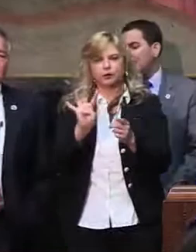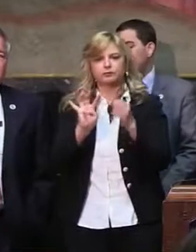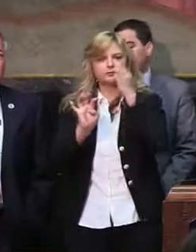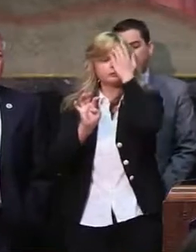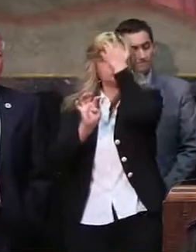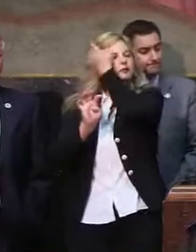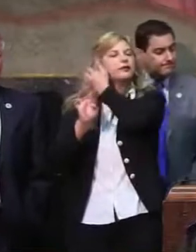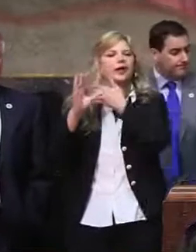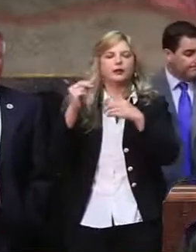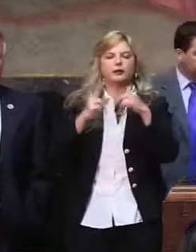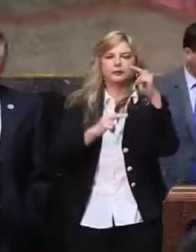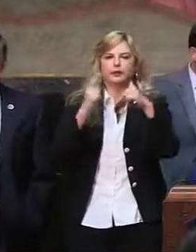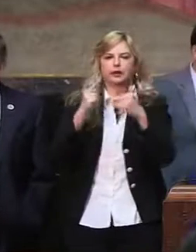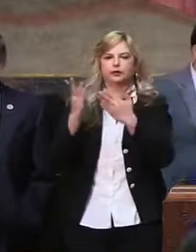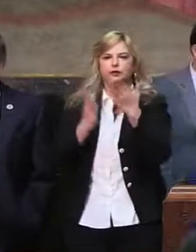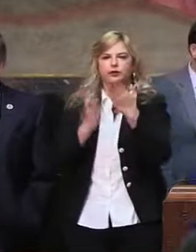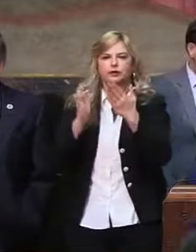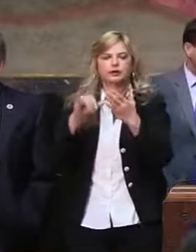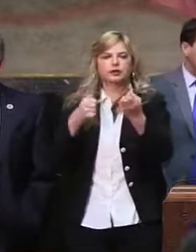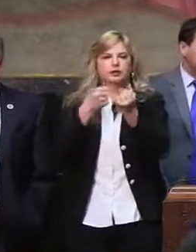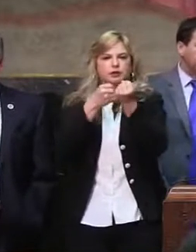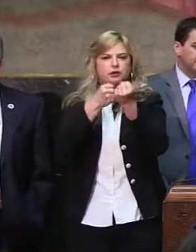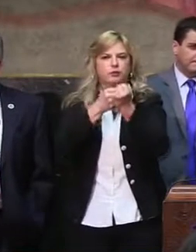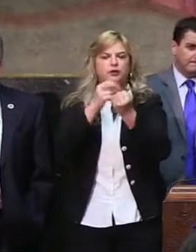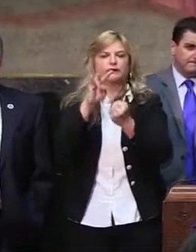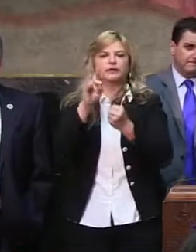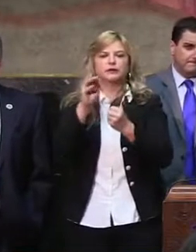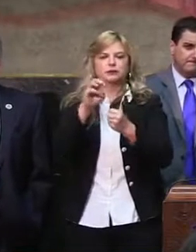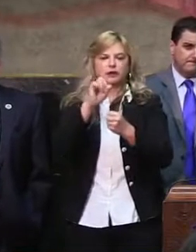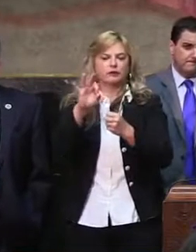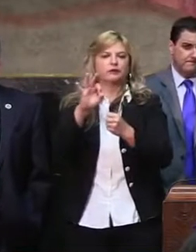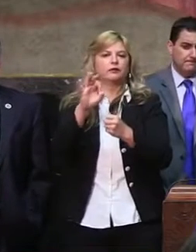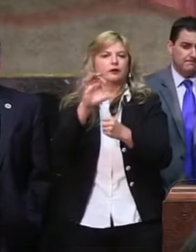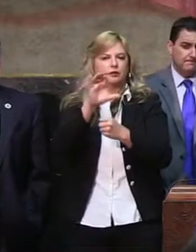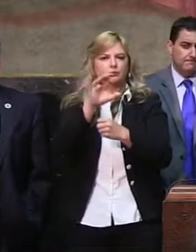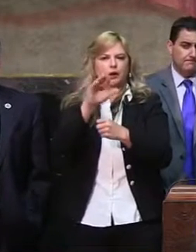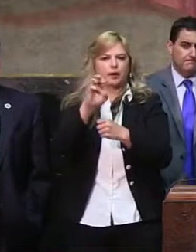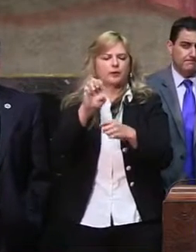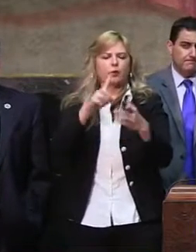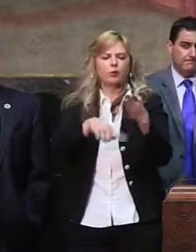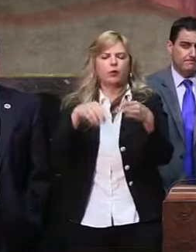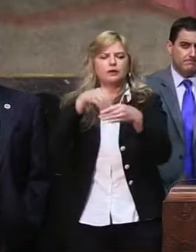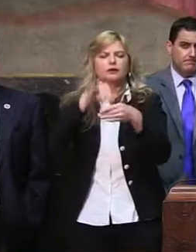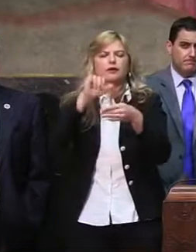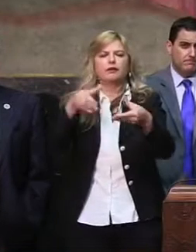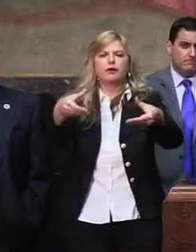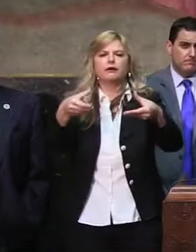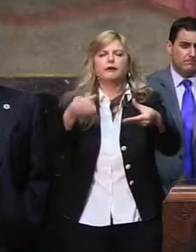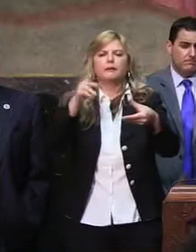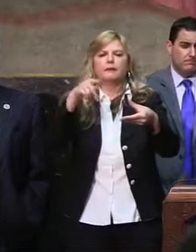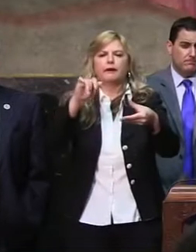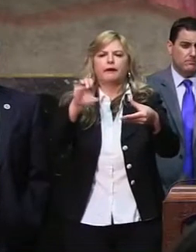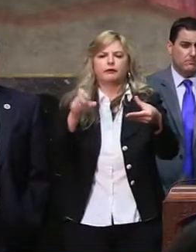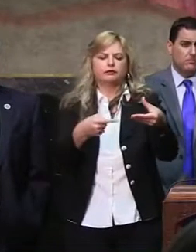up services the support for victims of crime so what's in the reform package what we're making smart sentencing